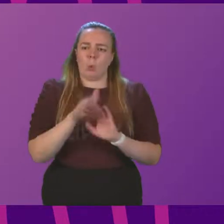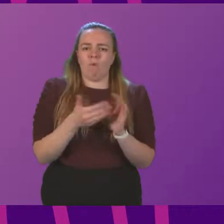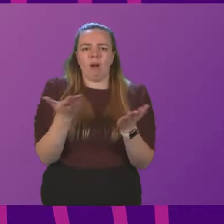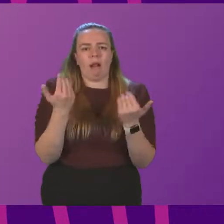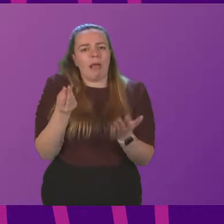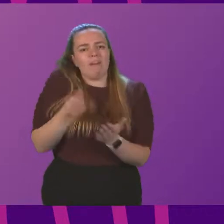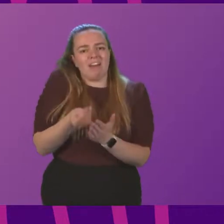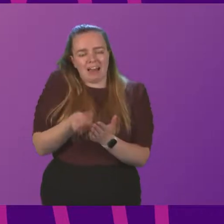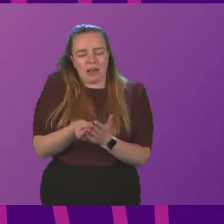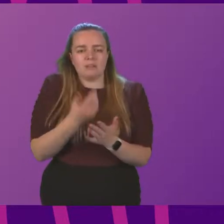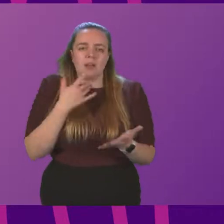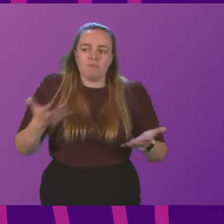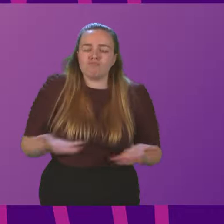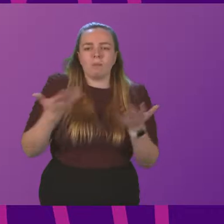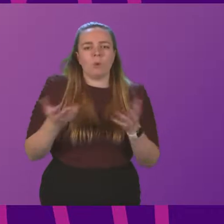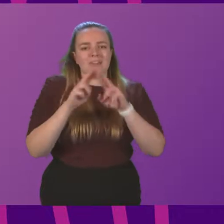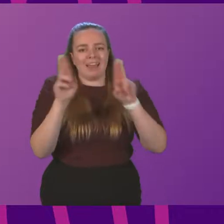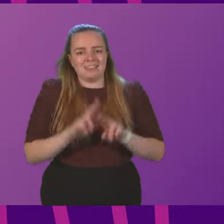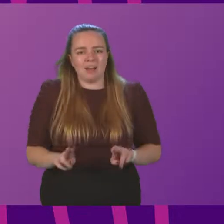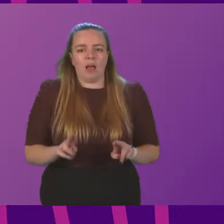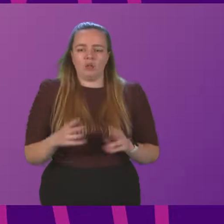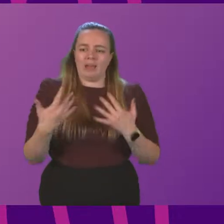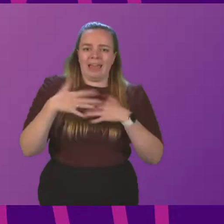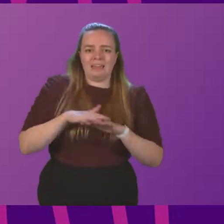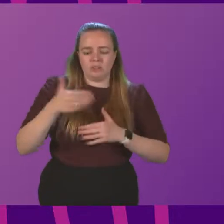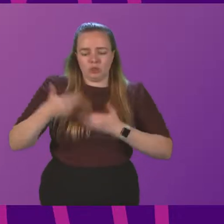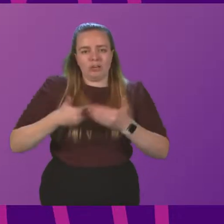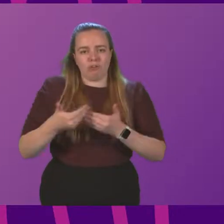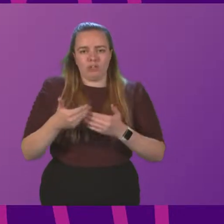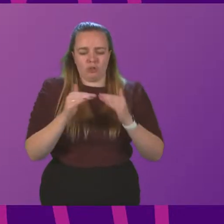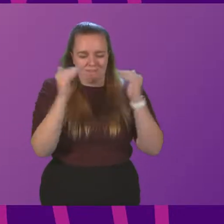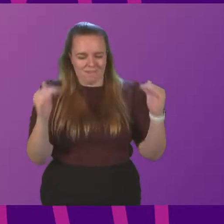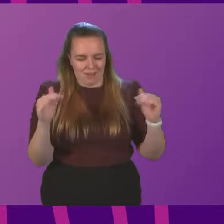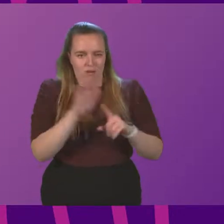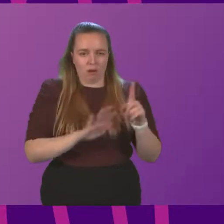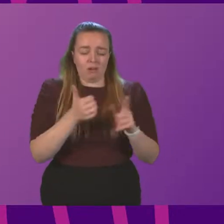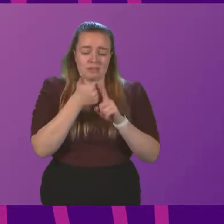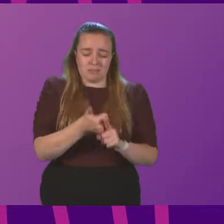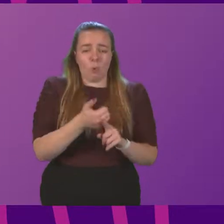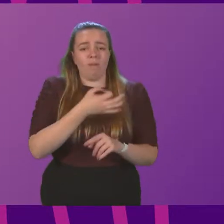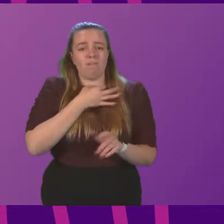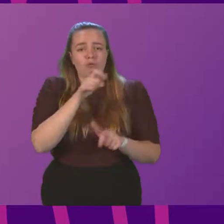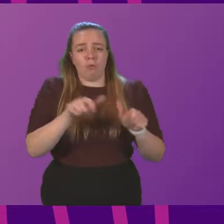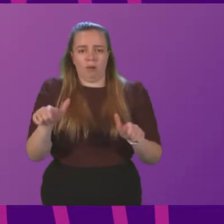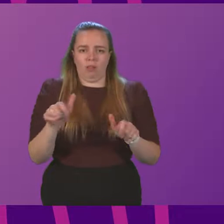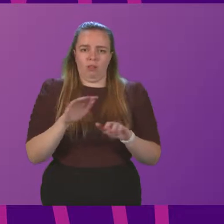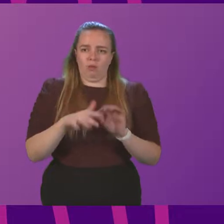and promoting international and intergenerational fairness that supports the people who are most vulnerable to the impacts of climate change.